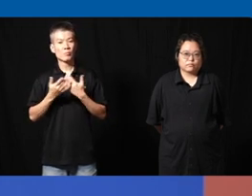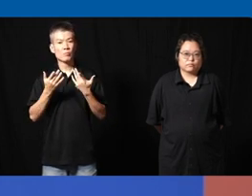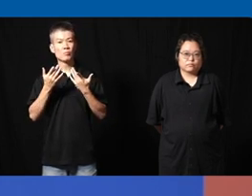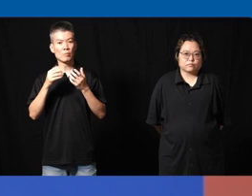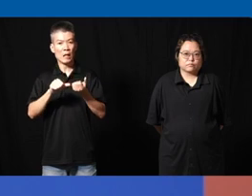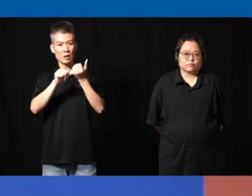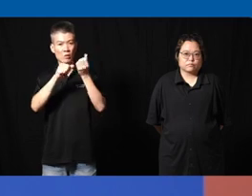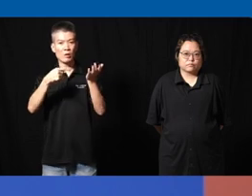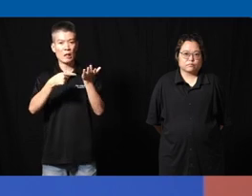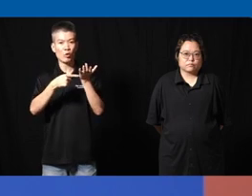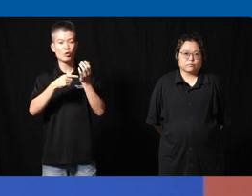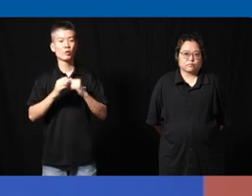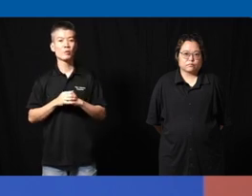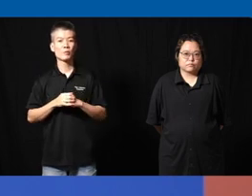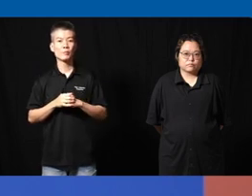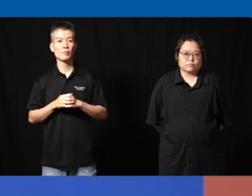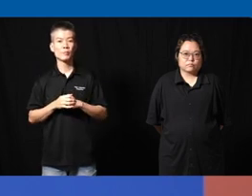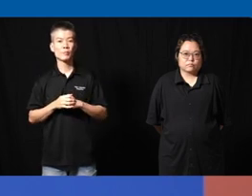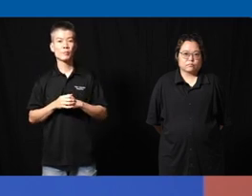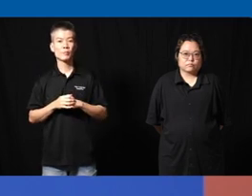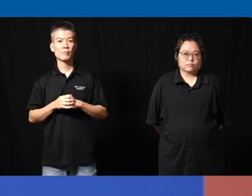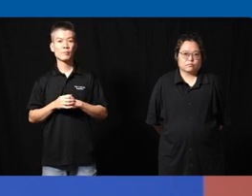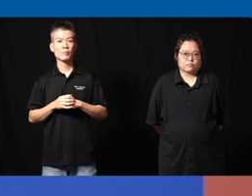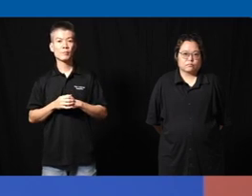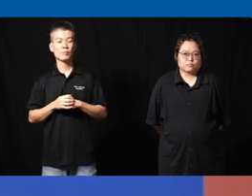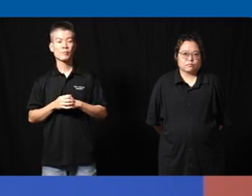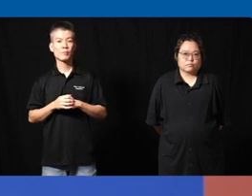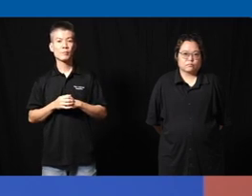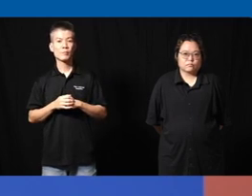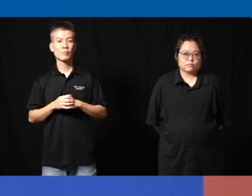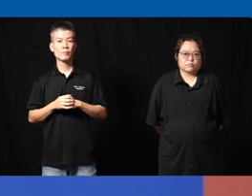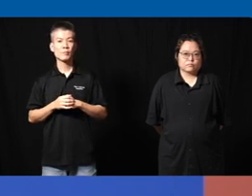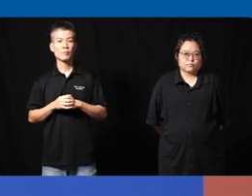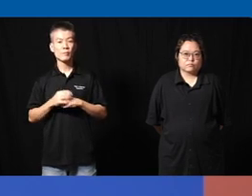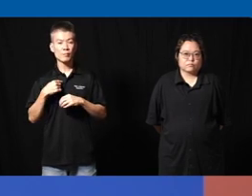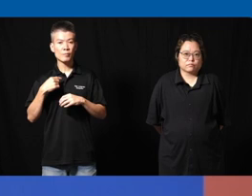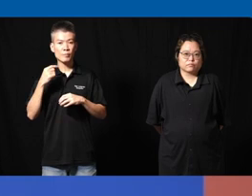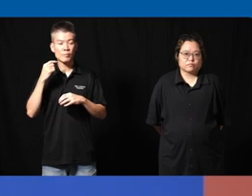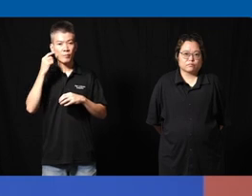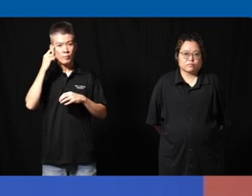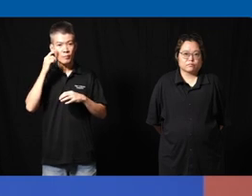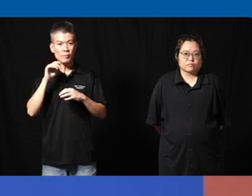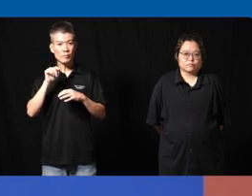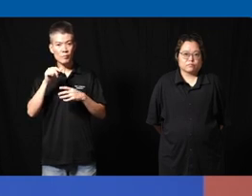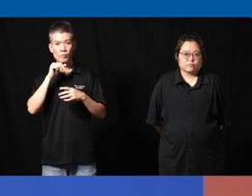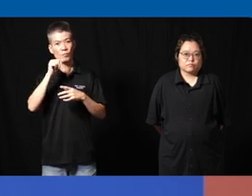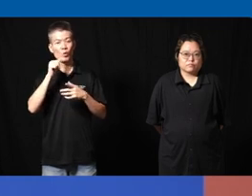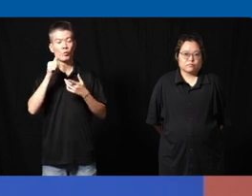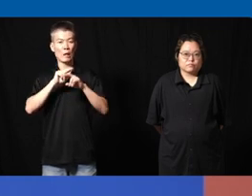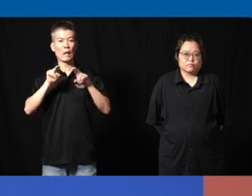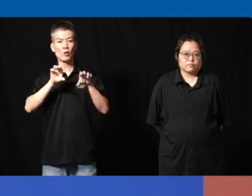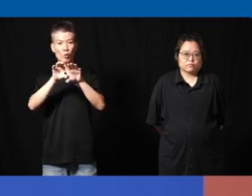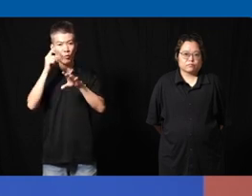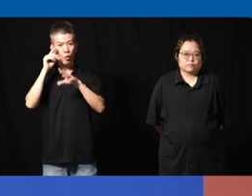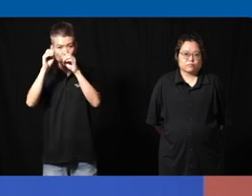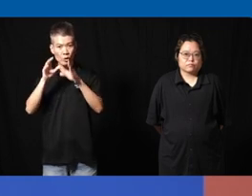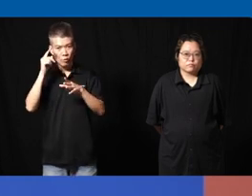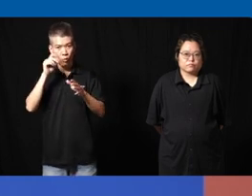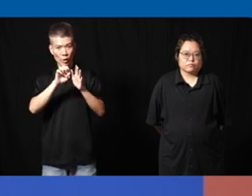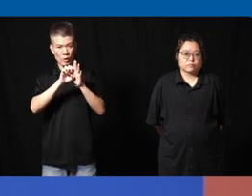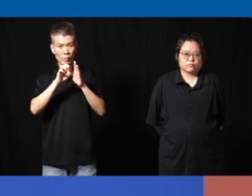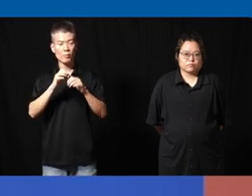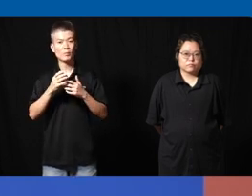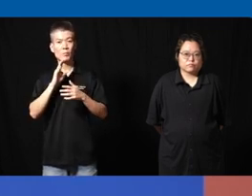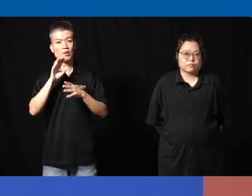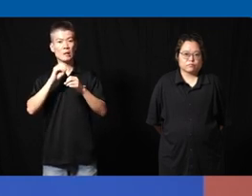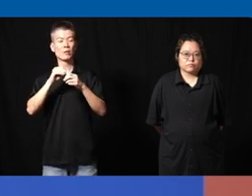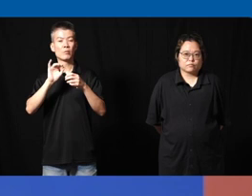technology so um I think it's not uncommon for teachers for example to be in a situation where